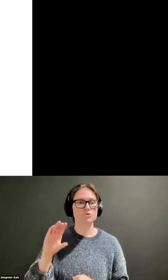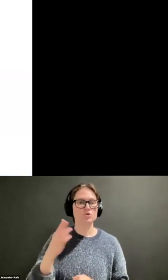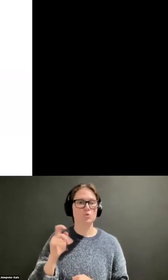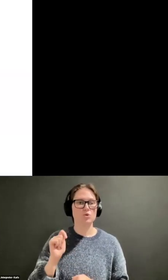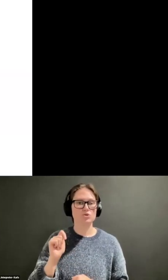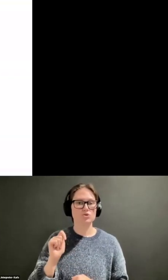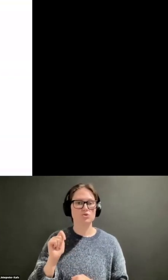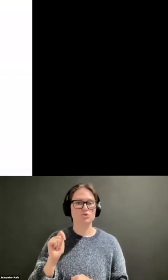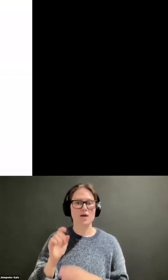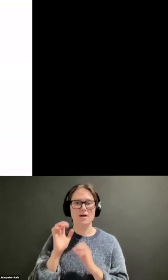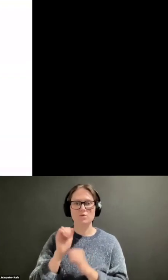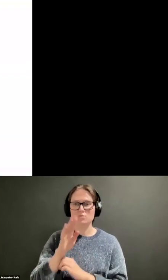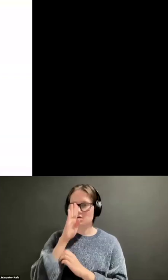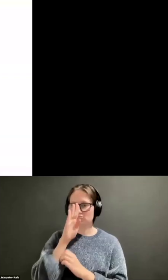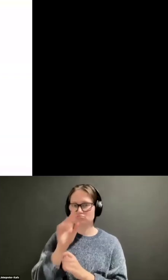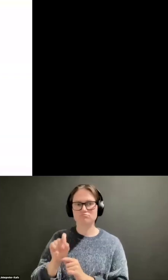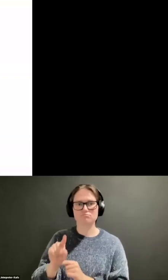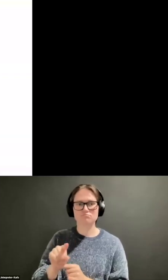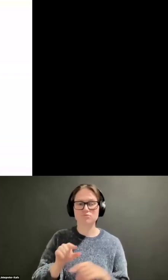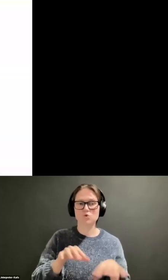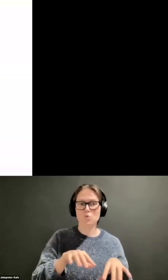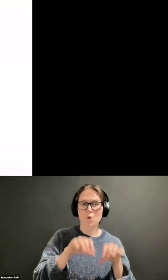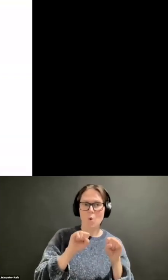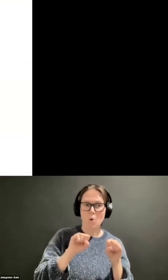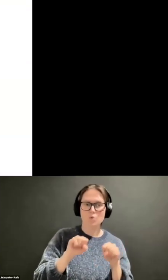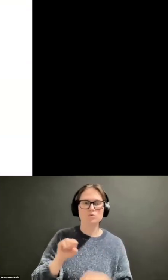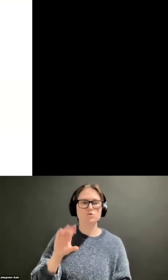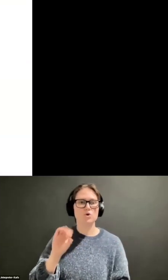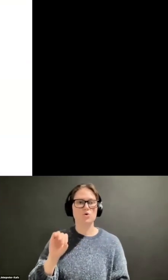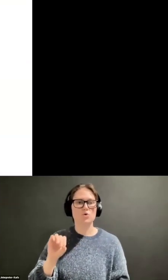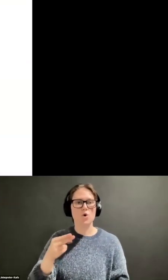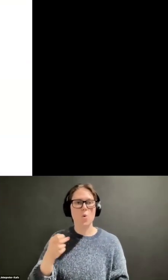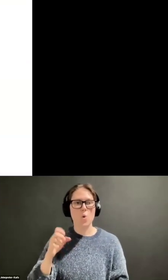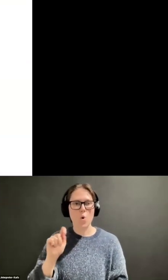co-hosts, and panelists on this webinar. So, please